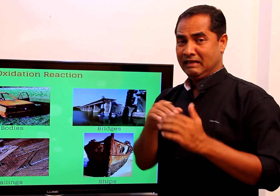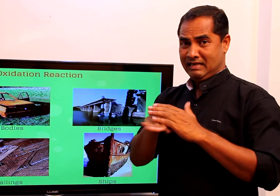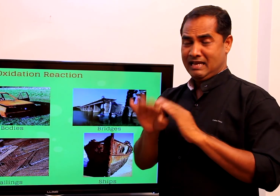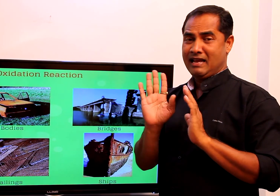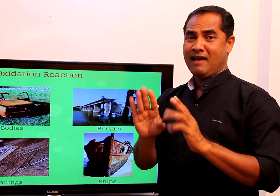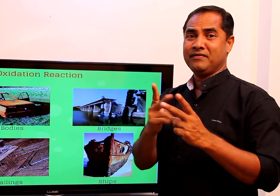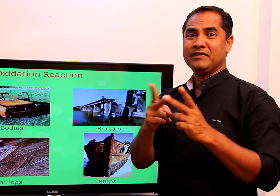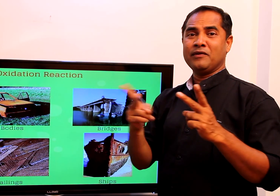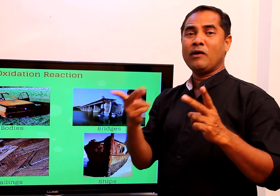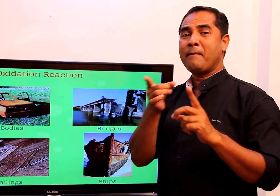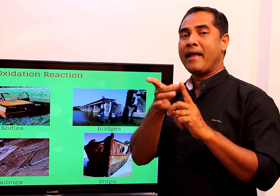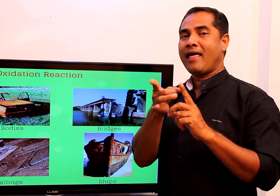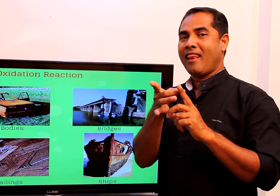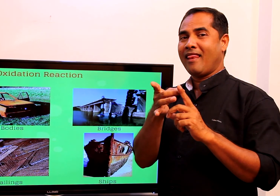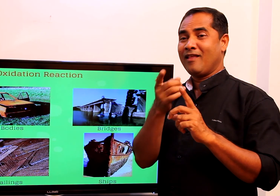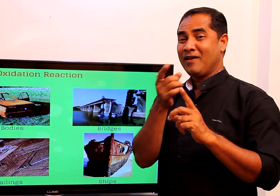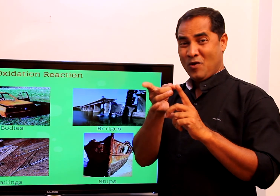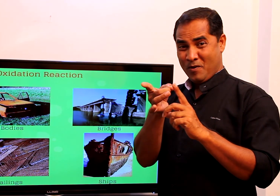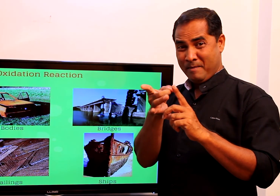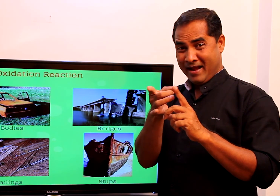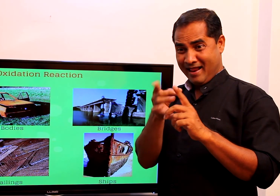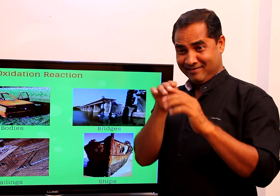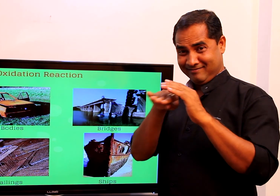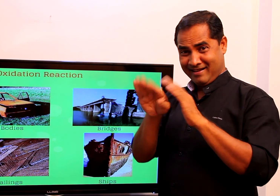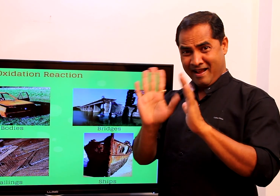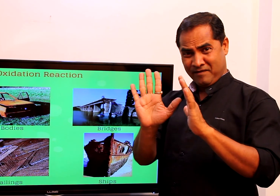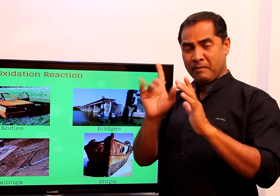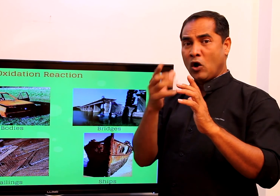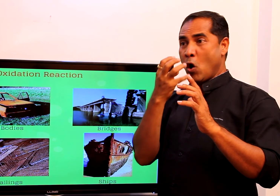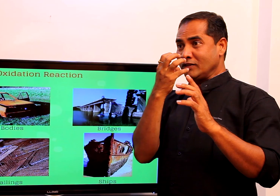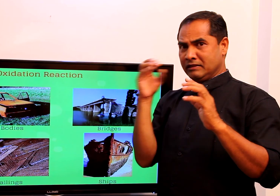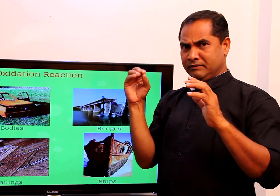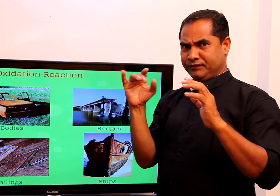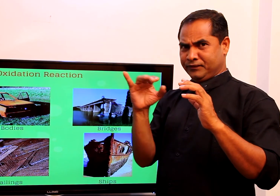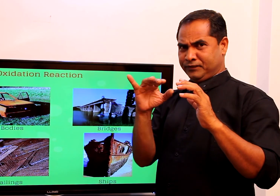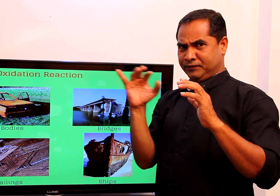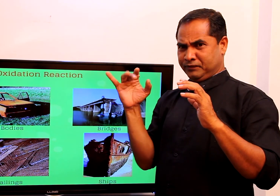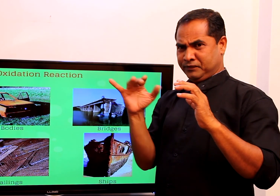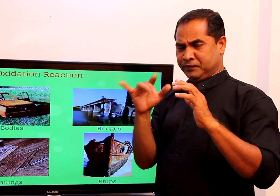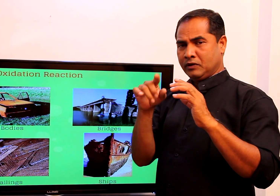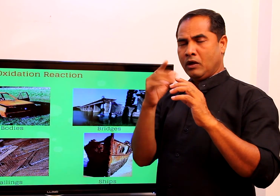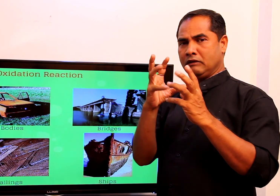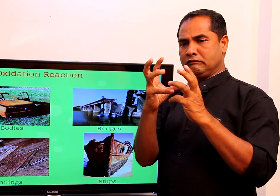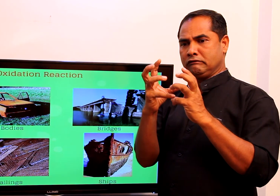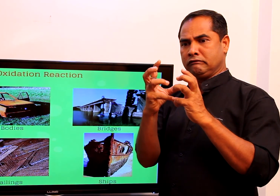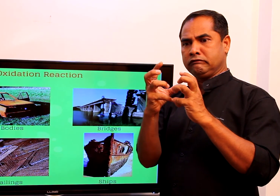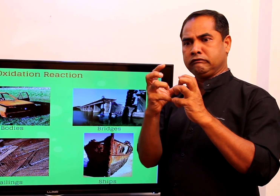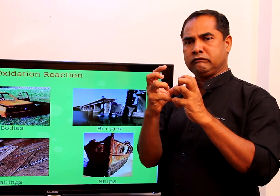reason behind that i.e. corrosion of metals because of presence of oxygen and